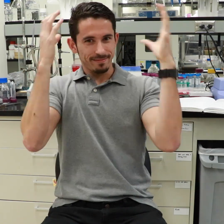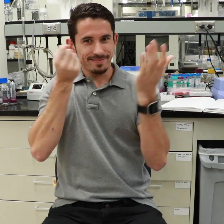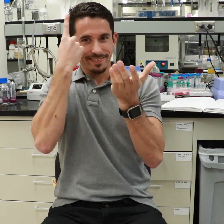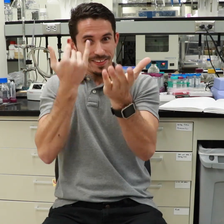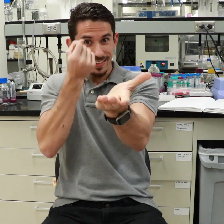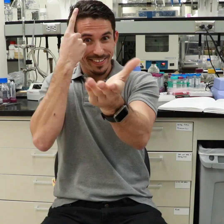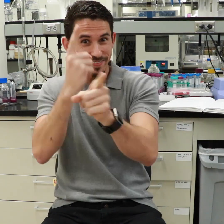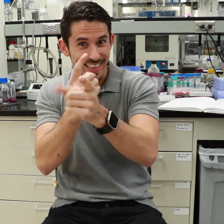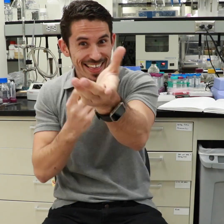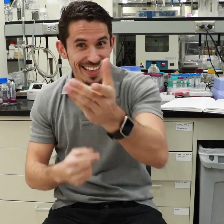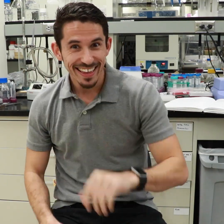I bet that visual sign helps you understand what an atom is, because now you understand, right!?